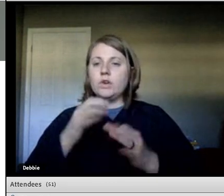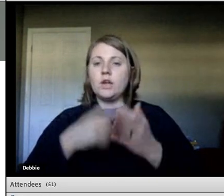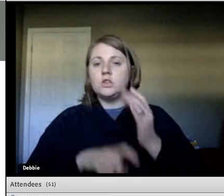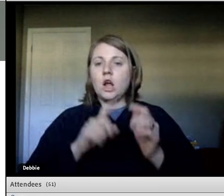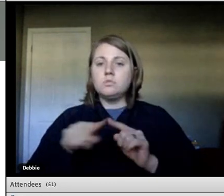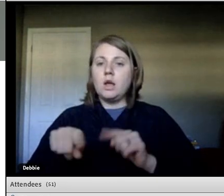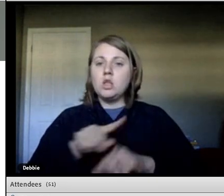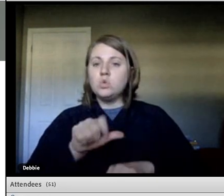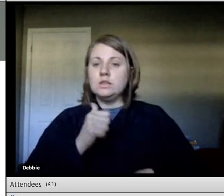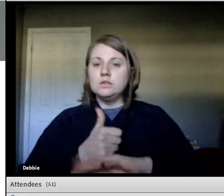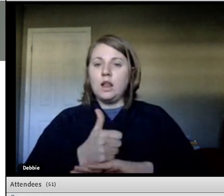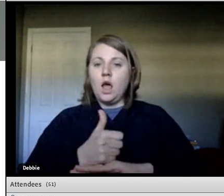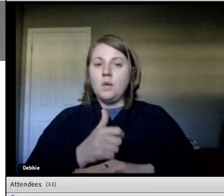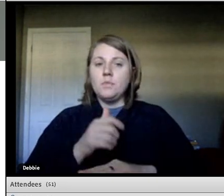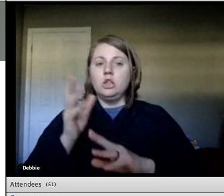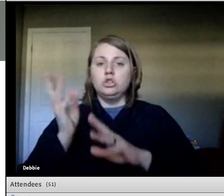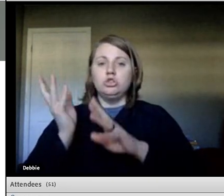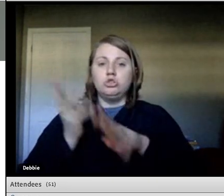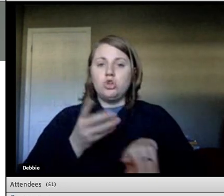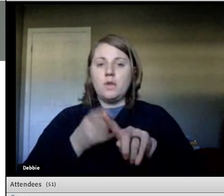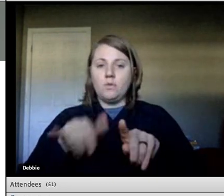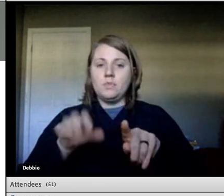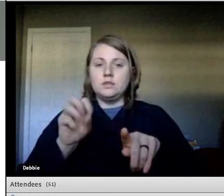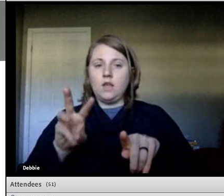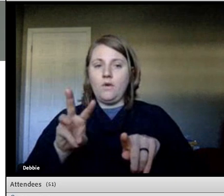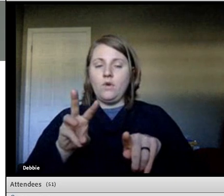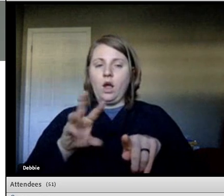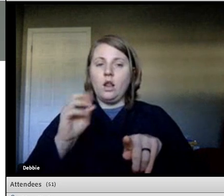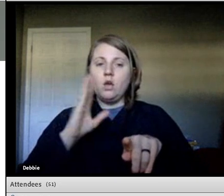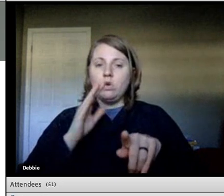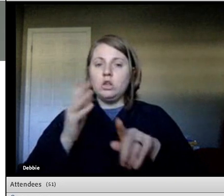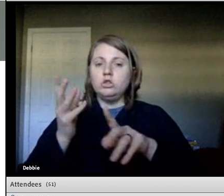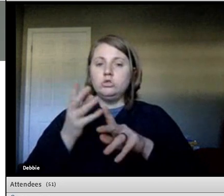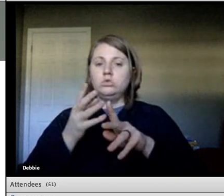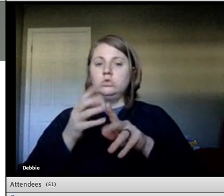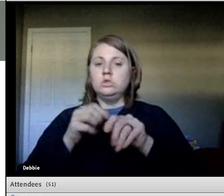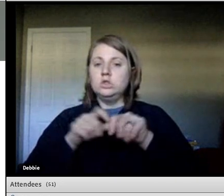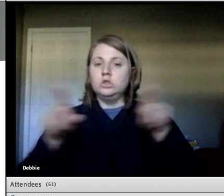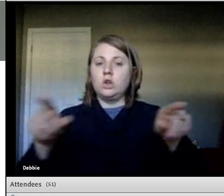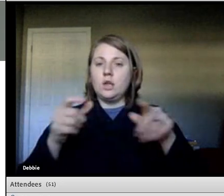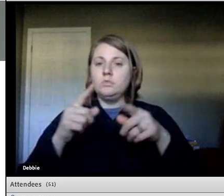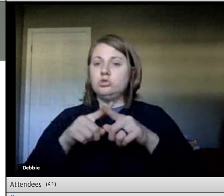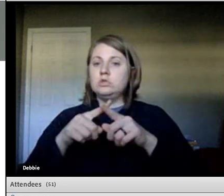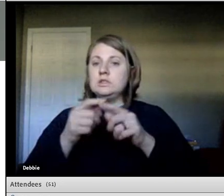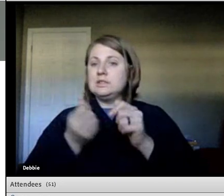and it will stream to multiple points at the same time, so you can have it streaming on your website. You can have it streaming in Facebook.